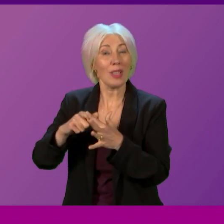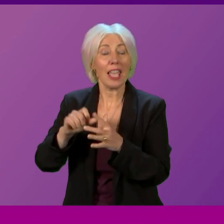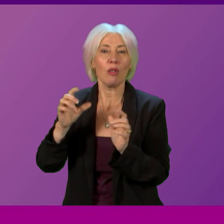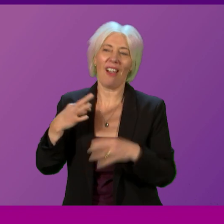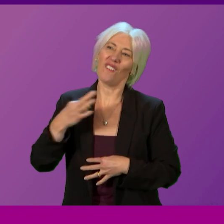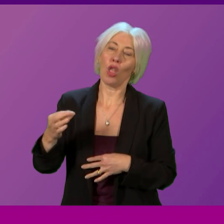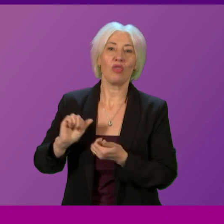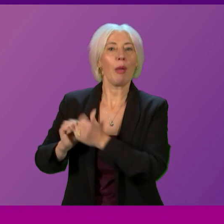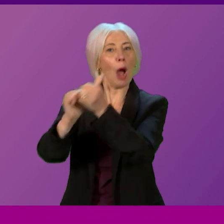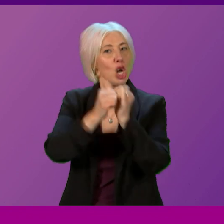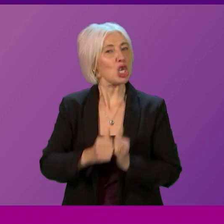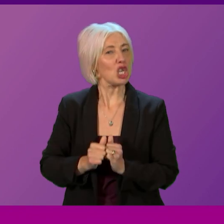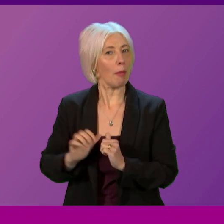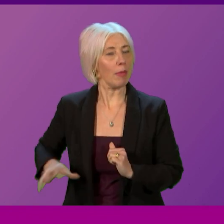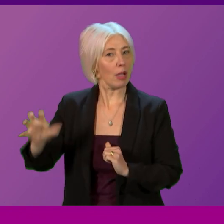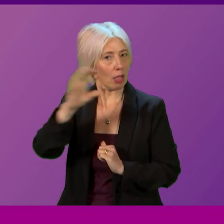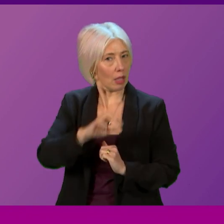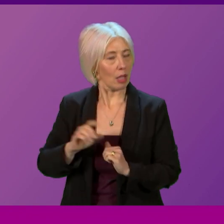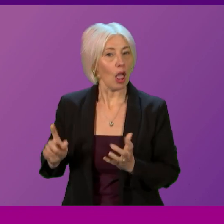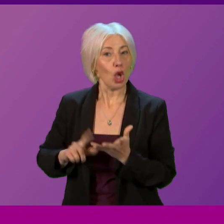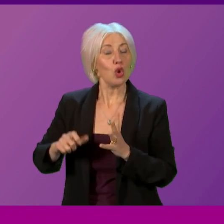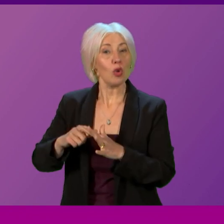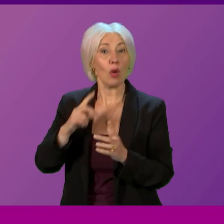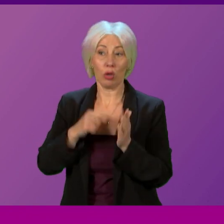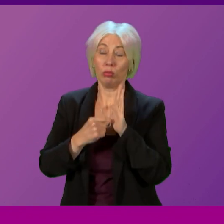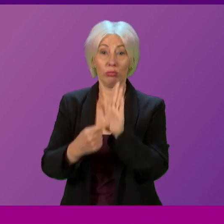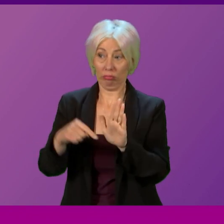If the UK Government wants to evidence that it is a voluntary union, all that it has to